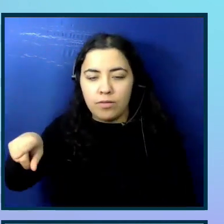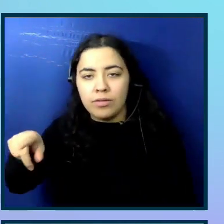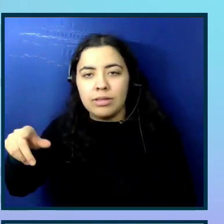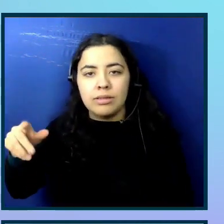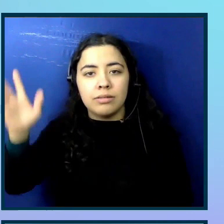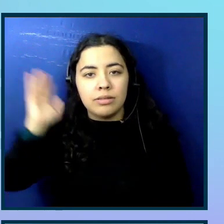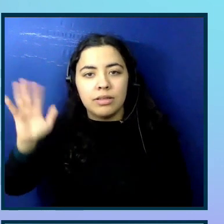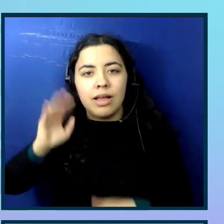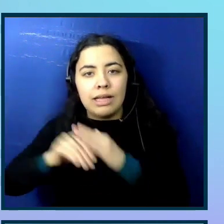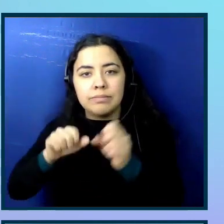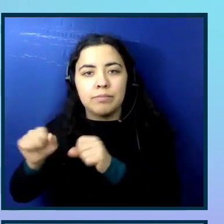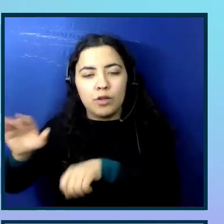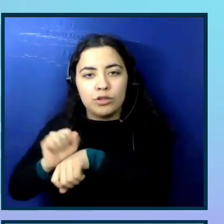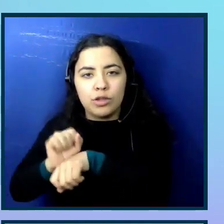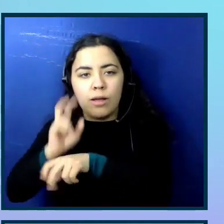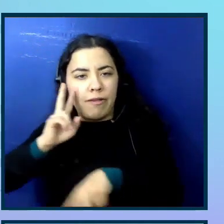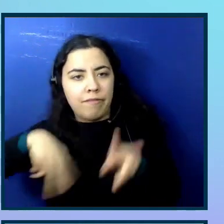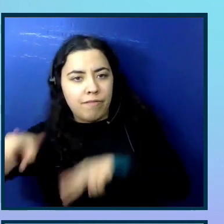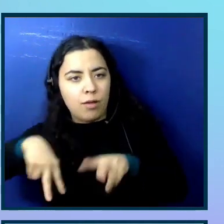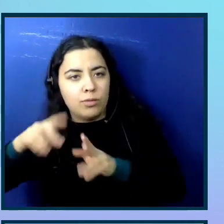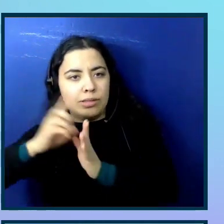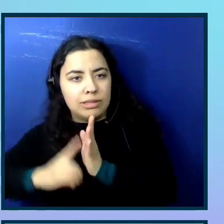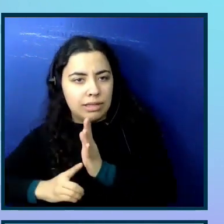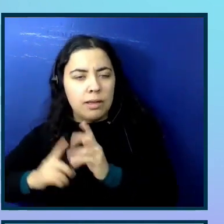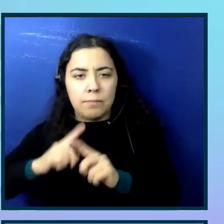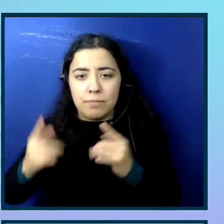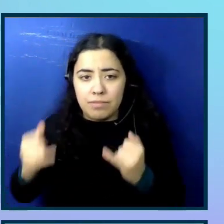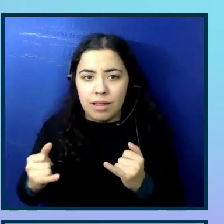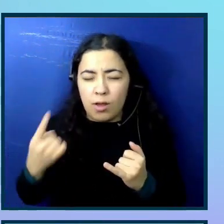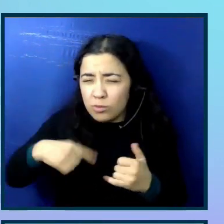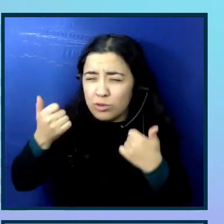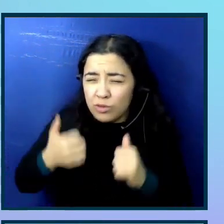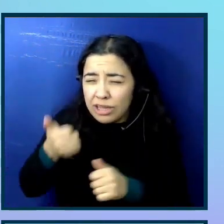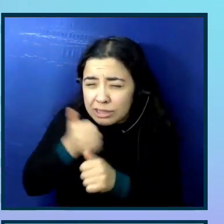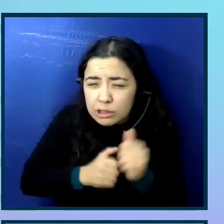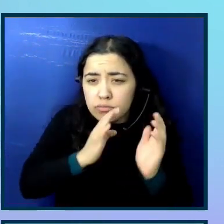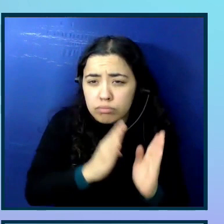a design that had already been committed to, but as you can see here, we're trying very hard to make sure that accessibility